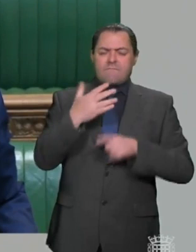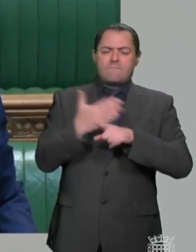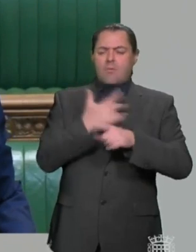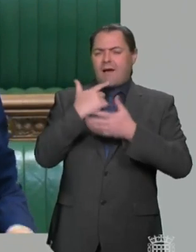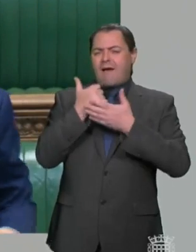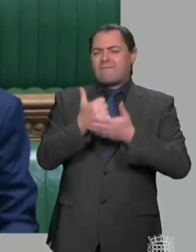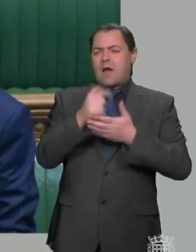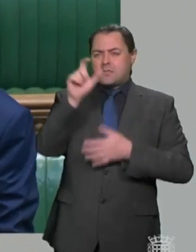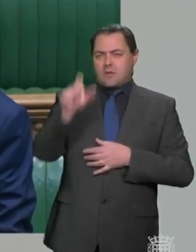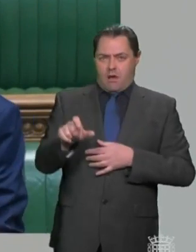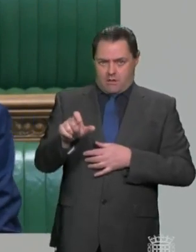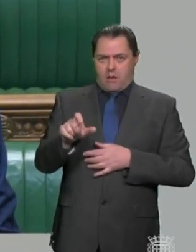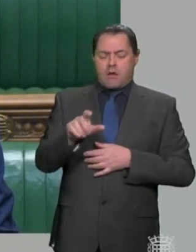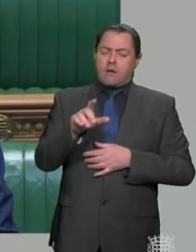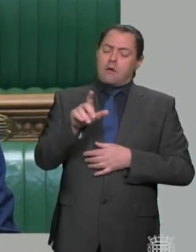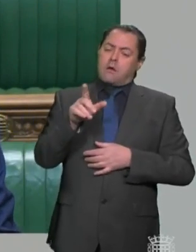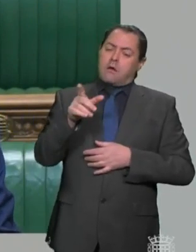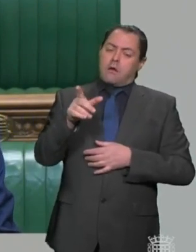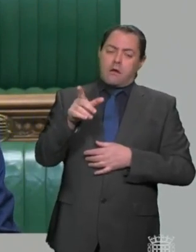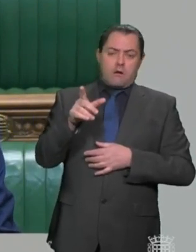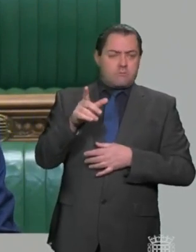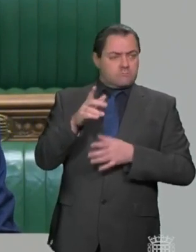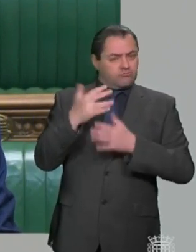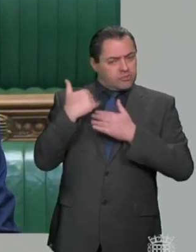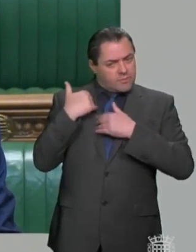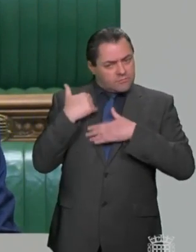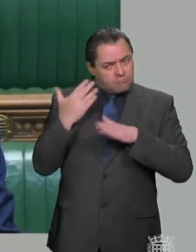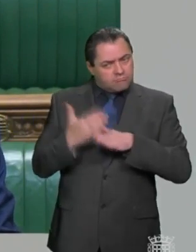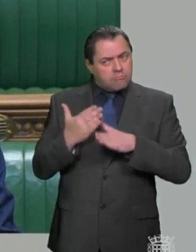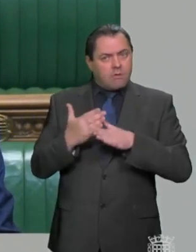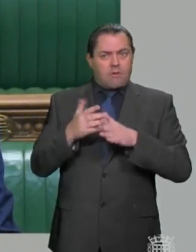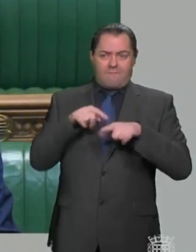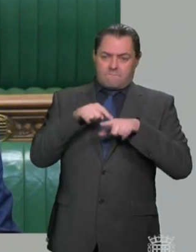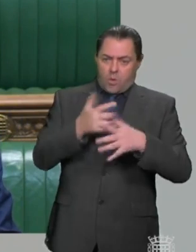“in every respect he has acted responsibly, legally and with integrity”?